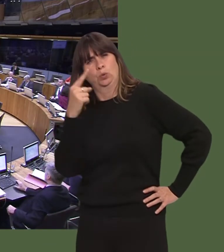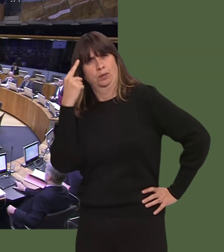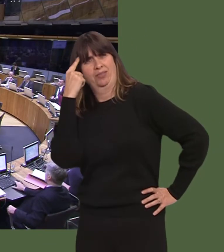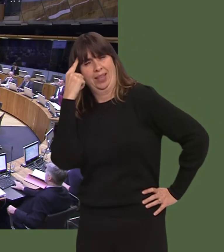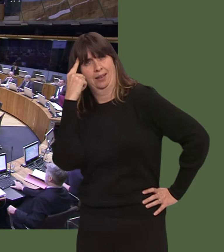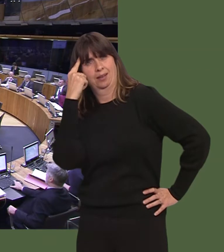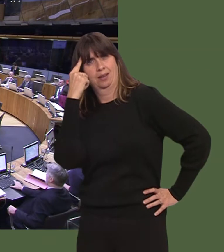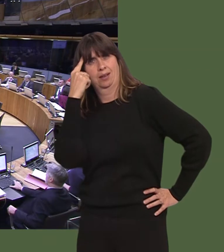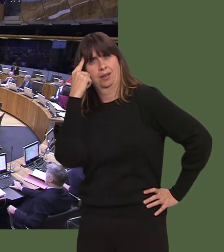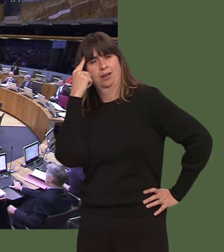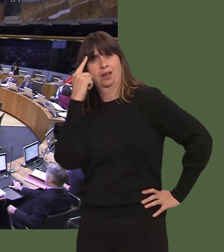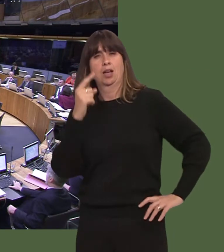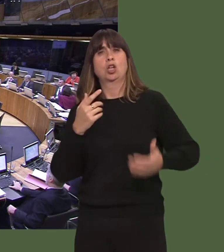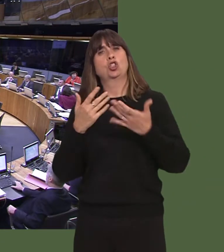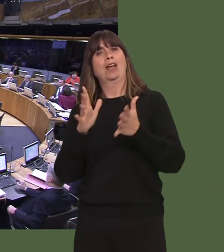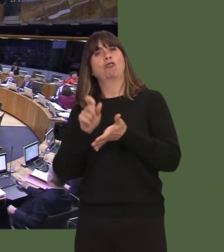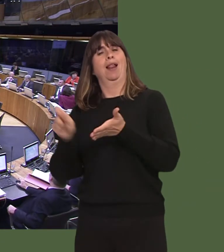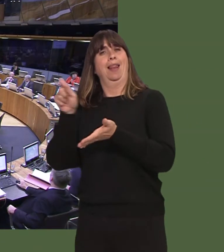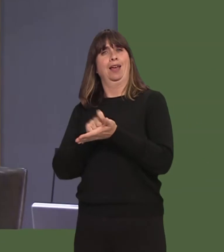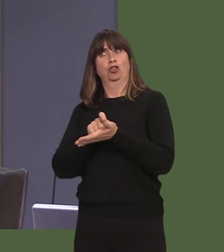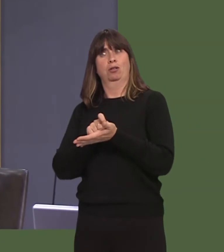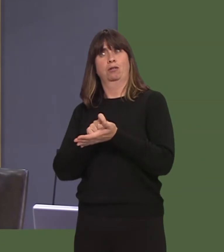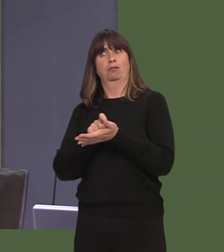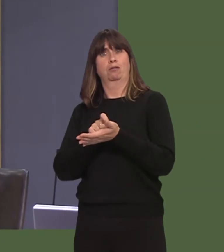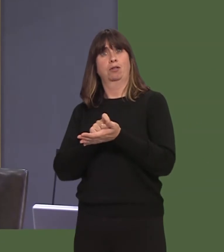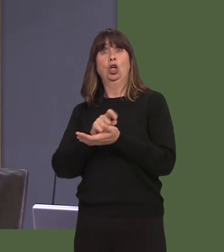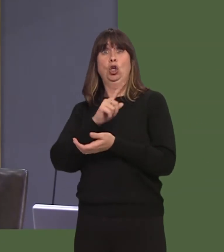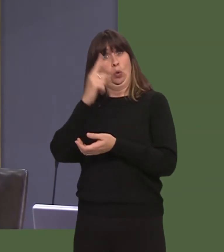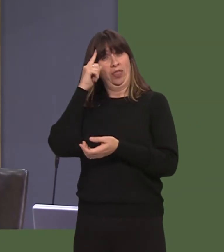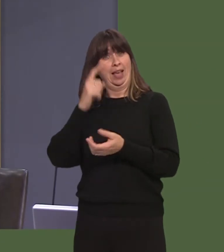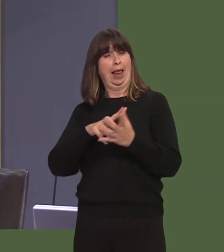a conclusive general electionópresumably with the Labour victory that he would wantówould